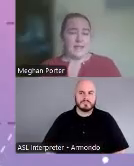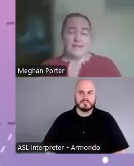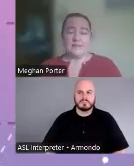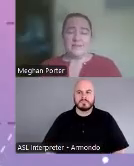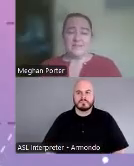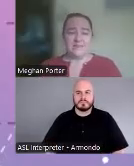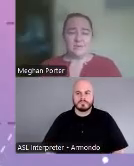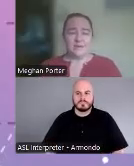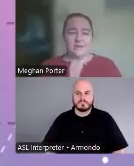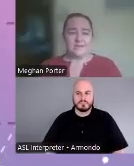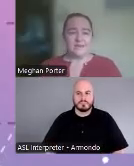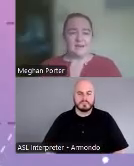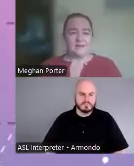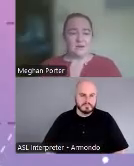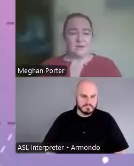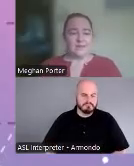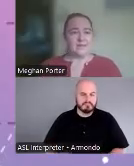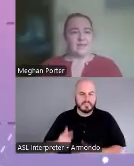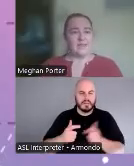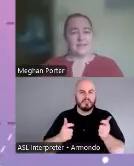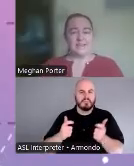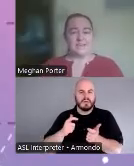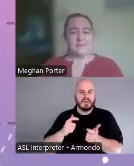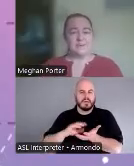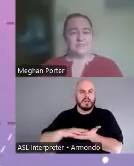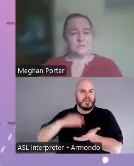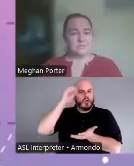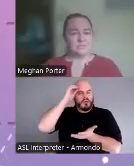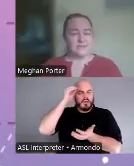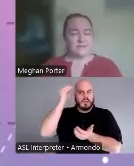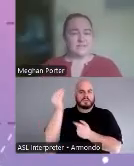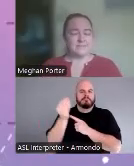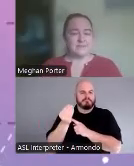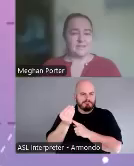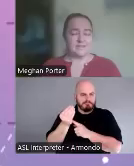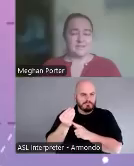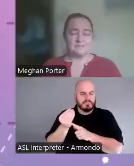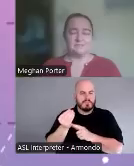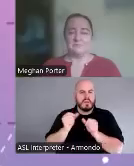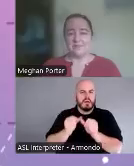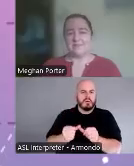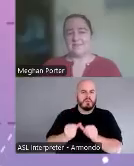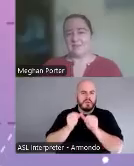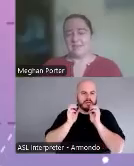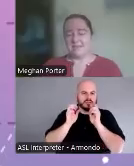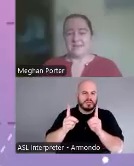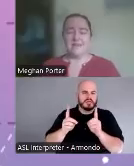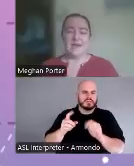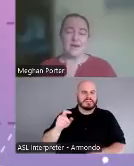And a big takeaway is that ongoing education about social media accessibility is really still needed.